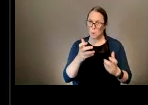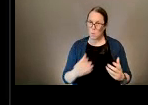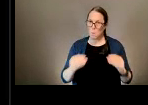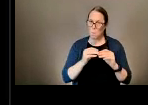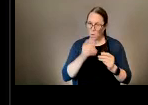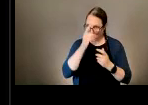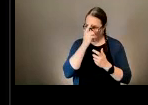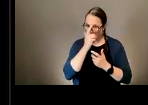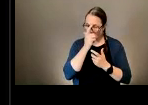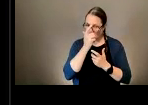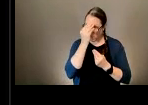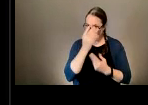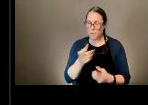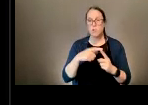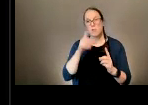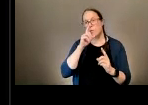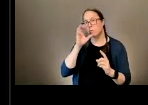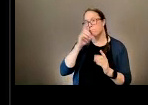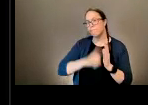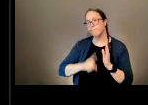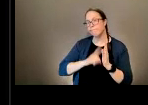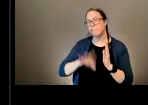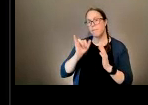to do that, to go to that website, and look at that.